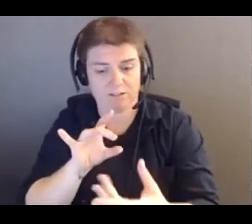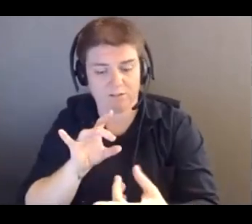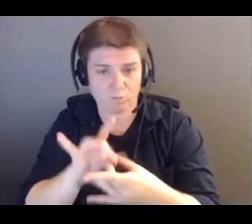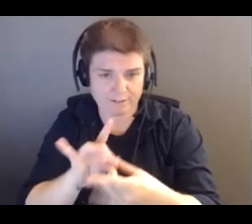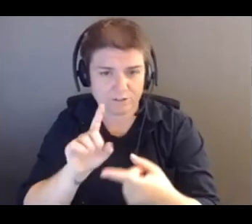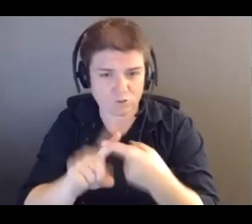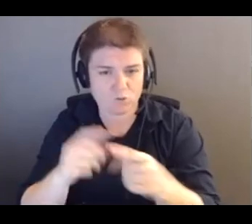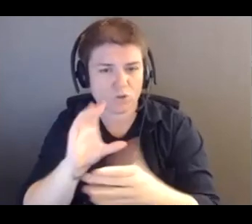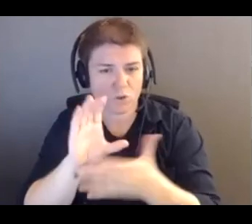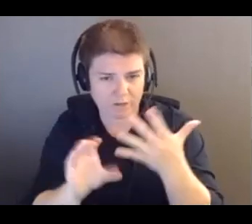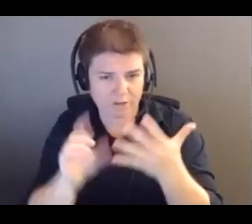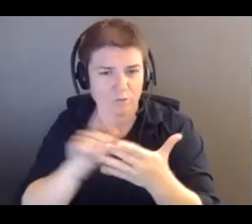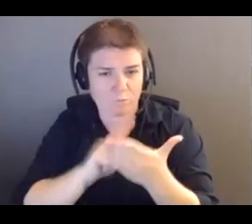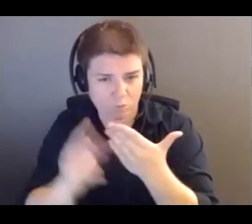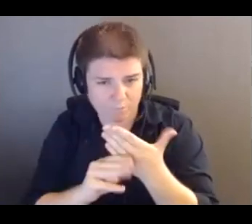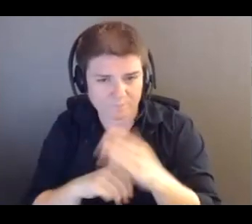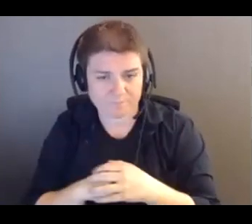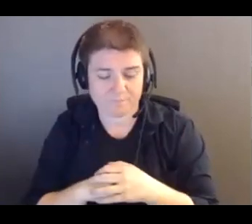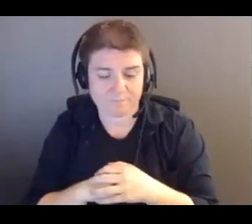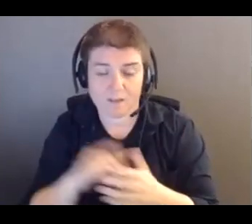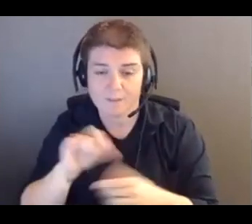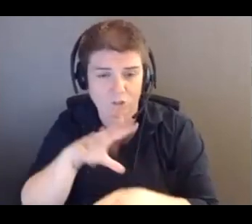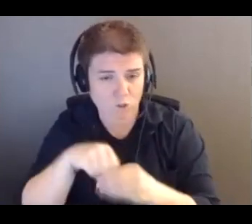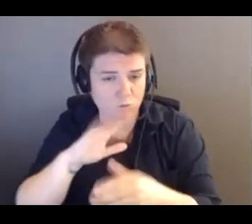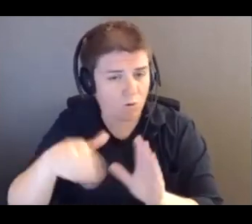Exceptional applications include all the relevant information and support